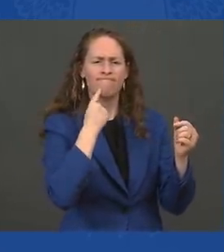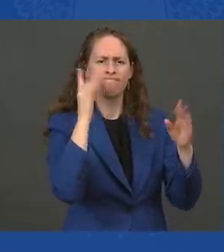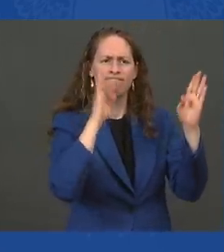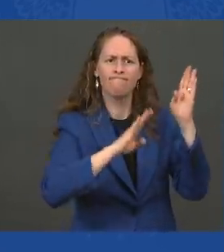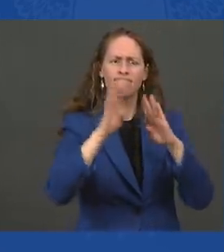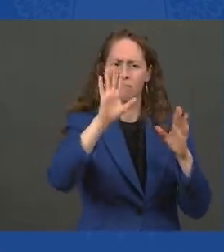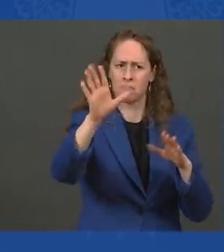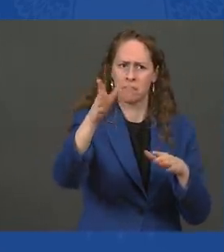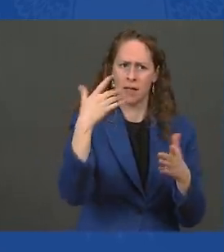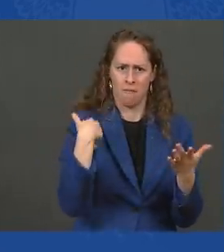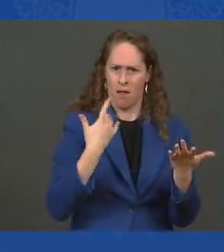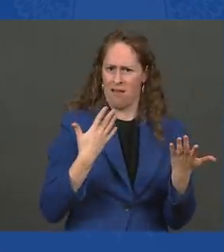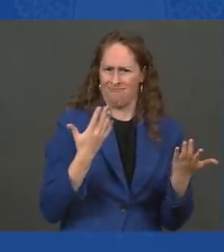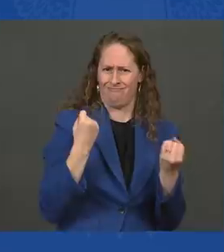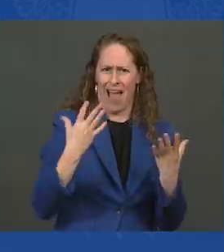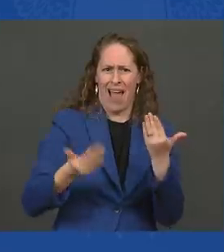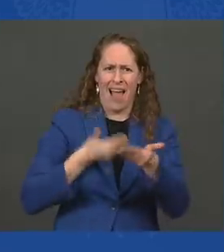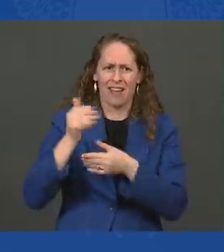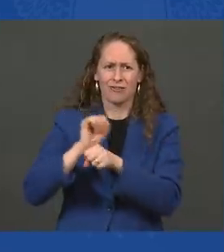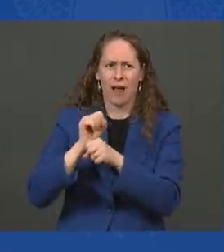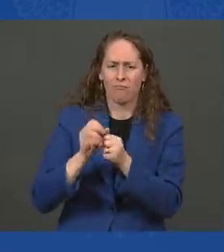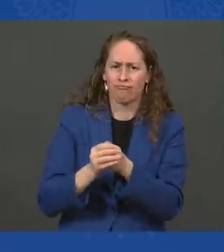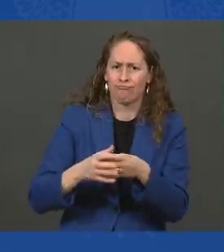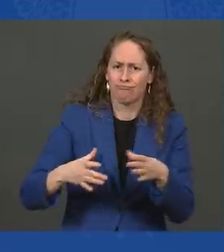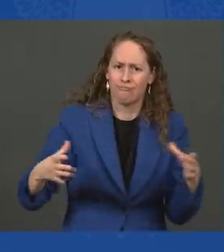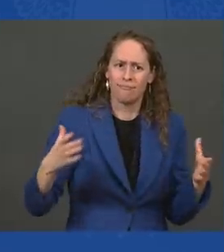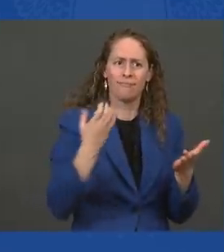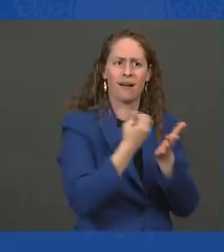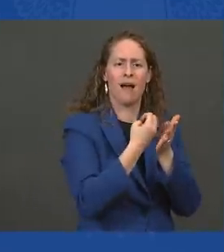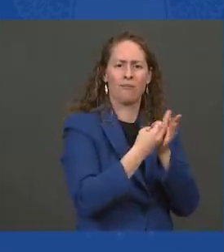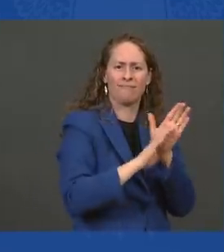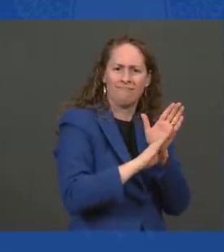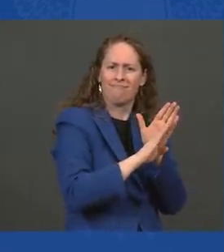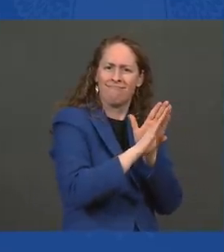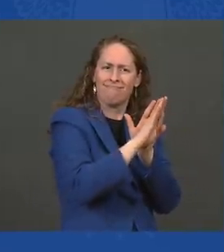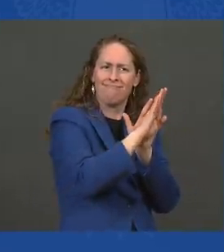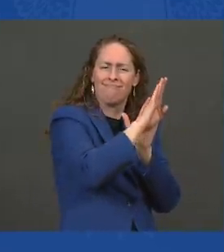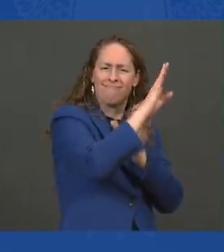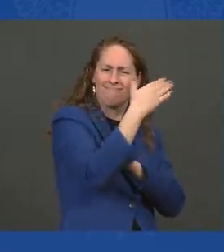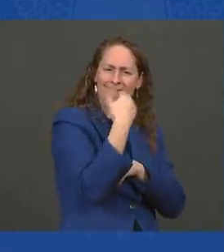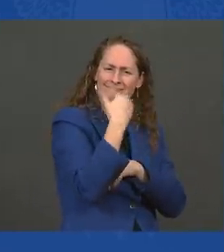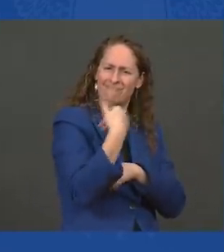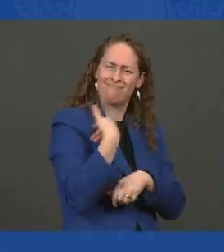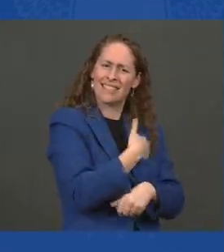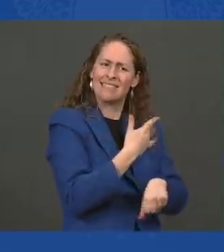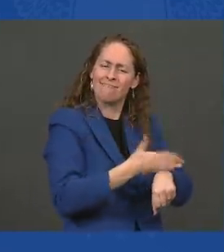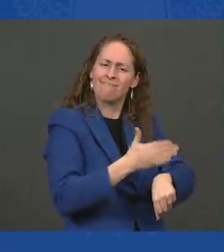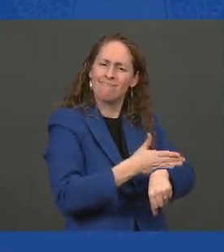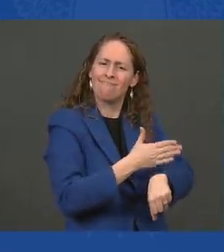We've moved forward in the face of COVID-19. We have moved forward in the face of the Delta variant.